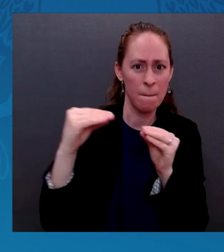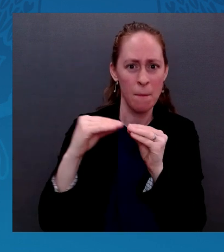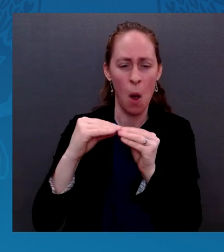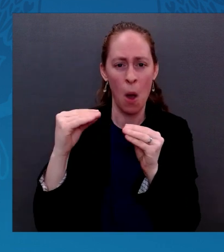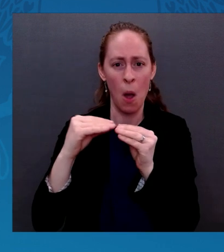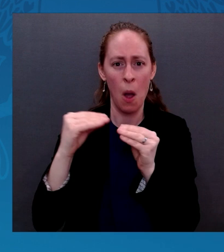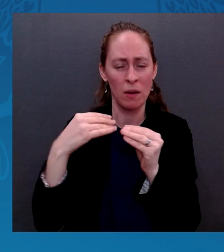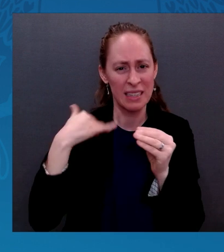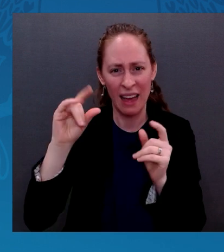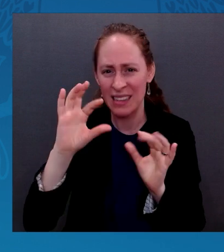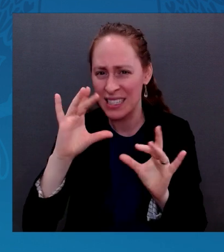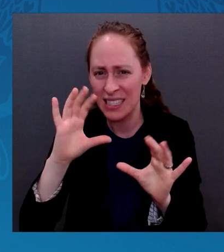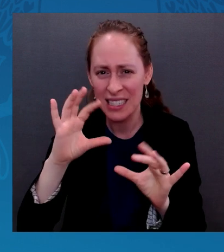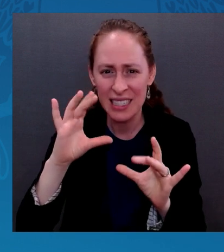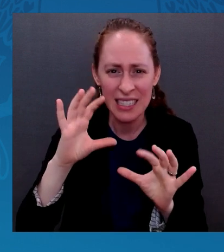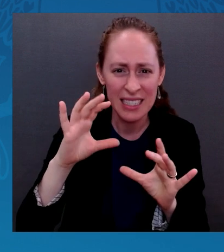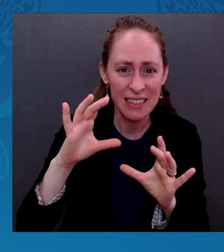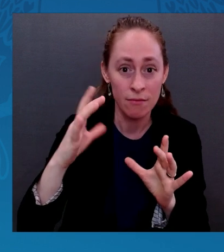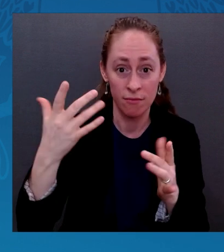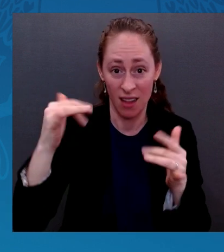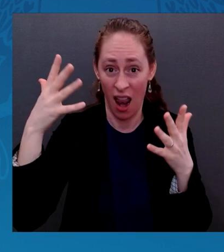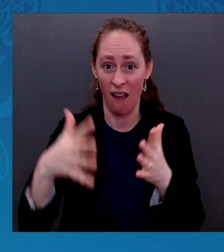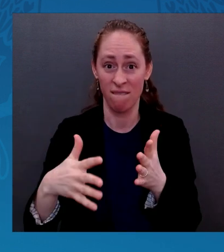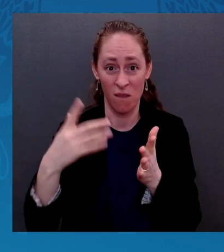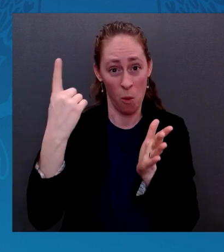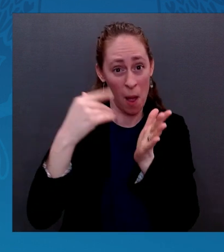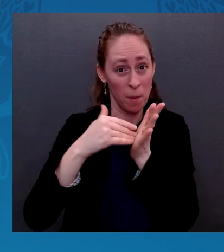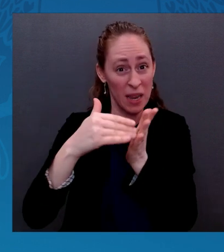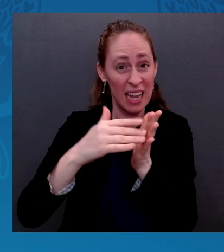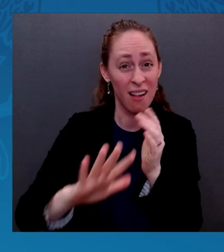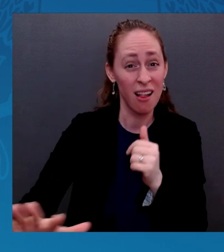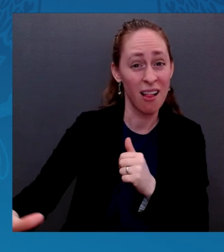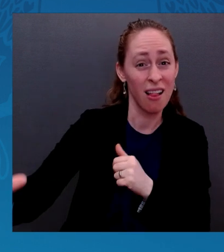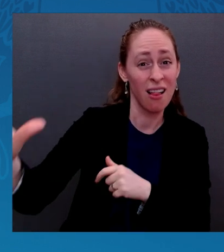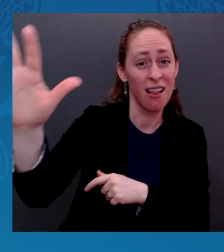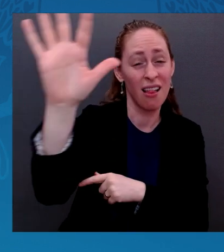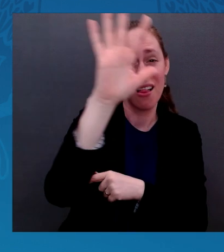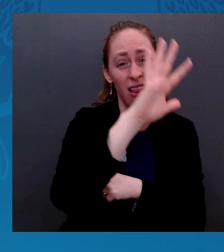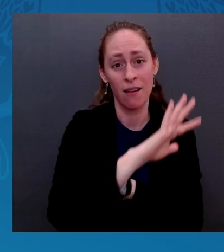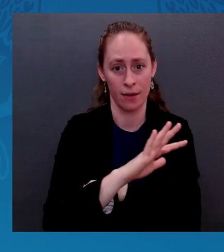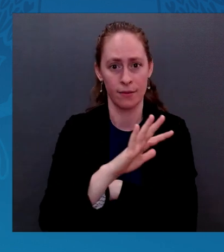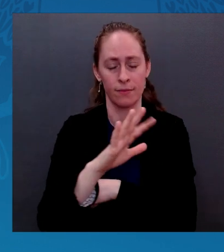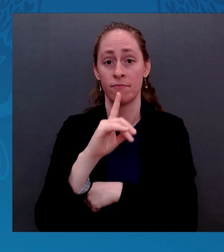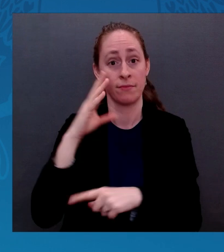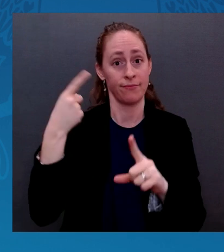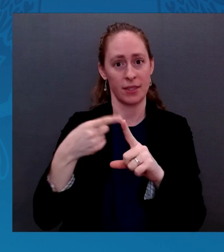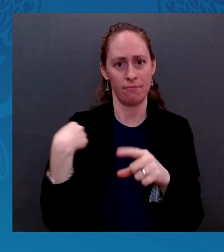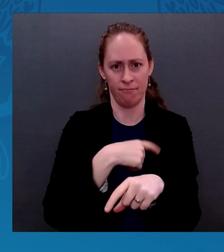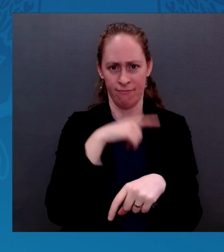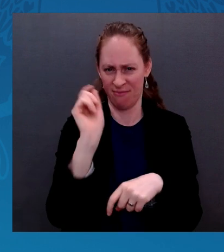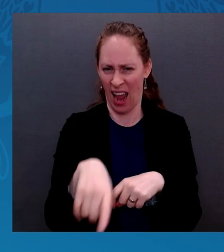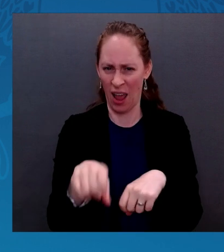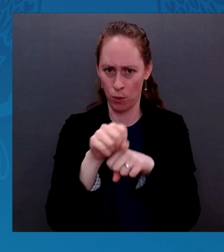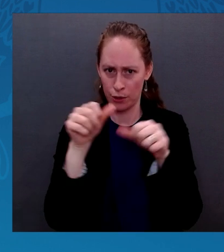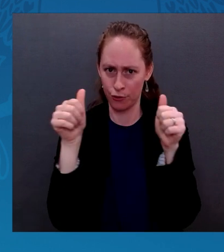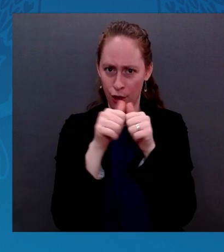As they say, this one takes a village. Mayor Baraka did not have the benefit of the bipartisan infrastructure law